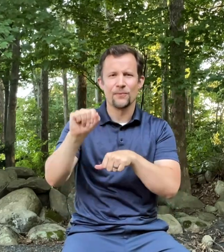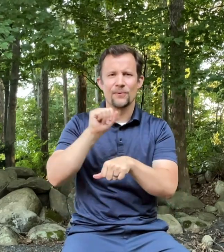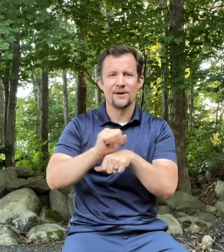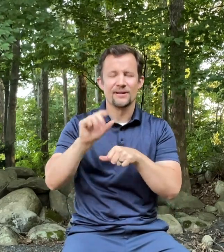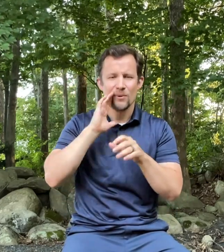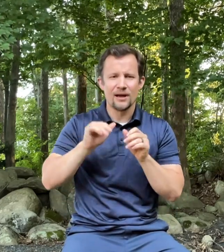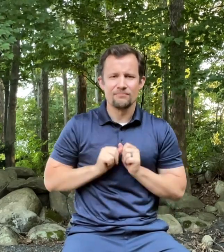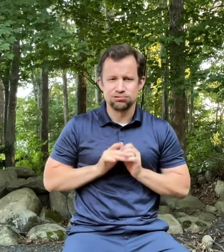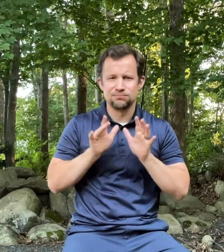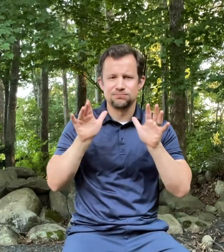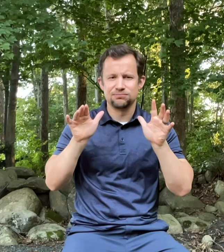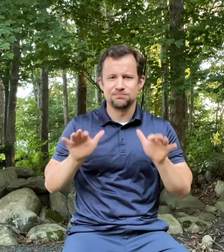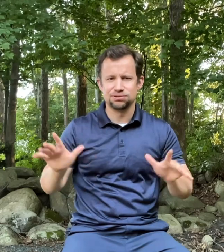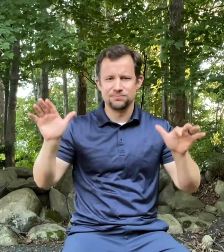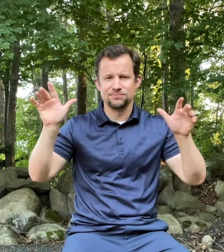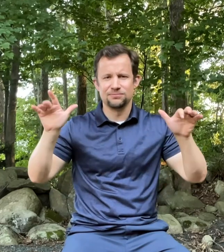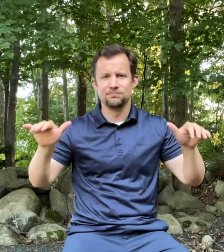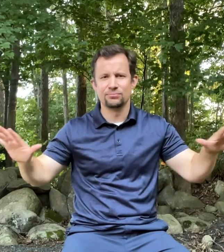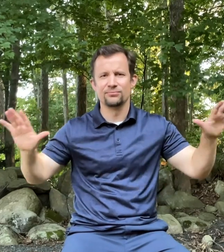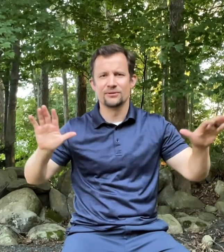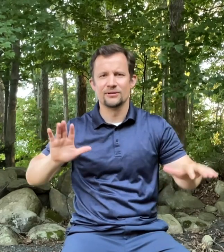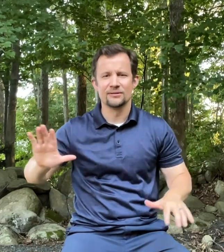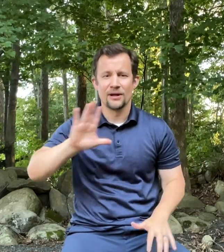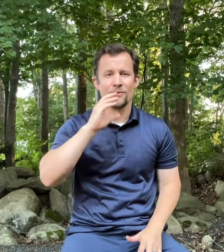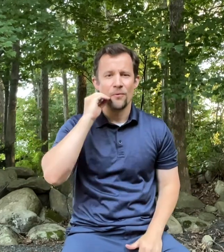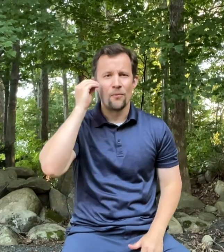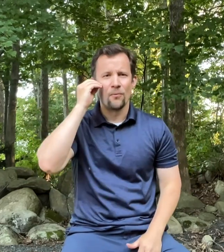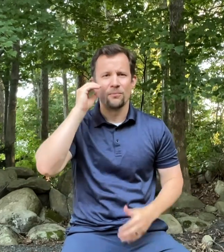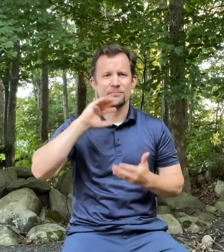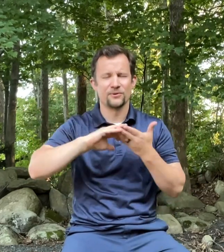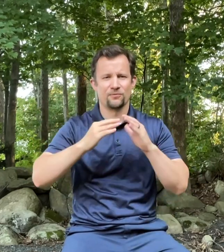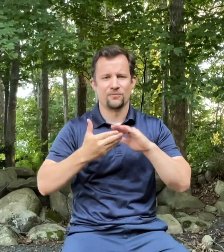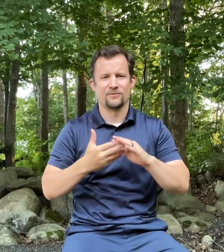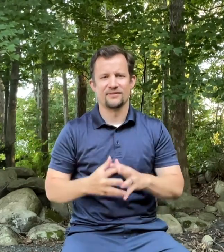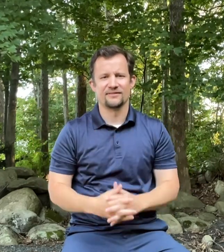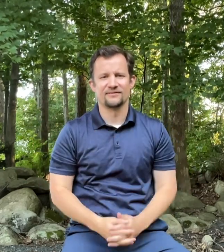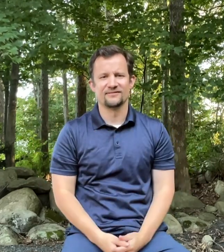work to spread to their home communities.